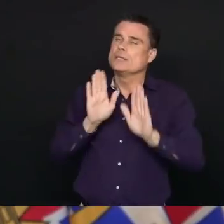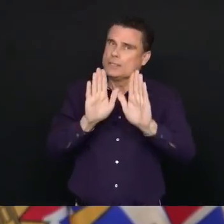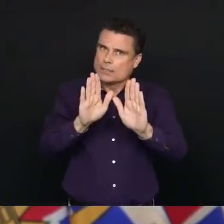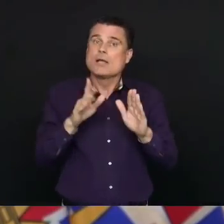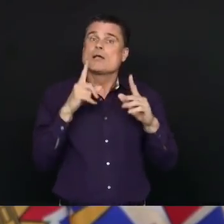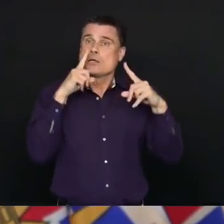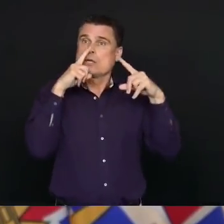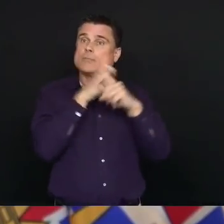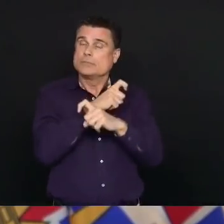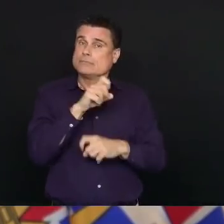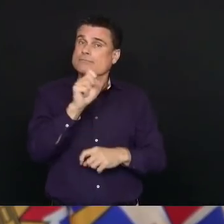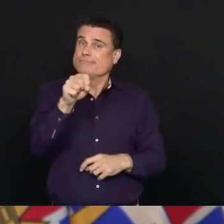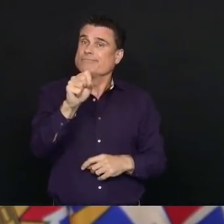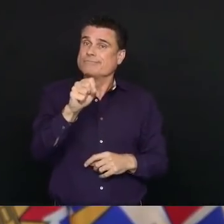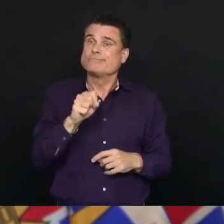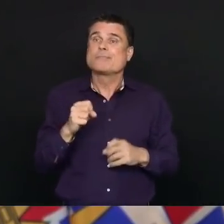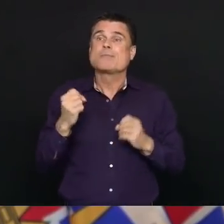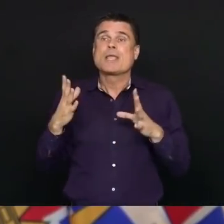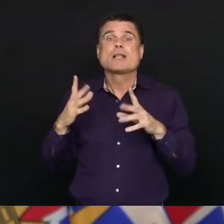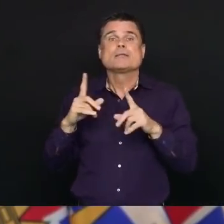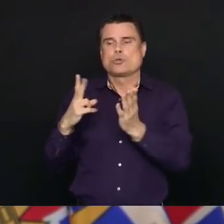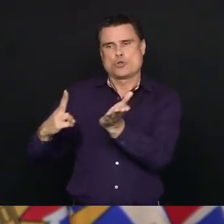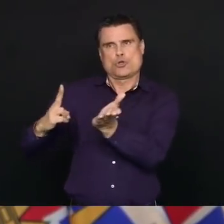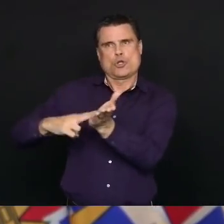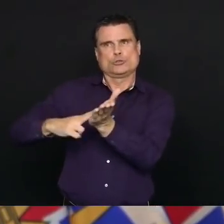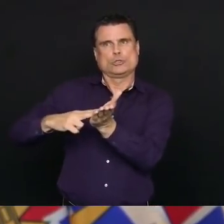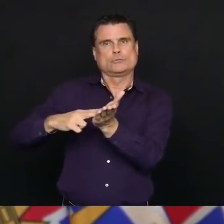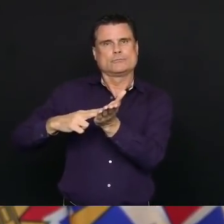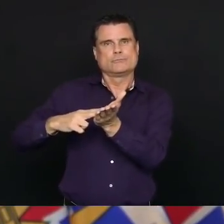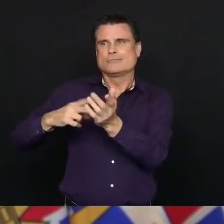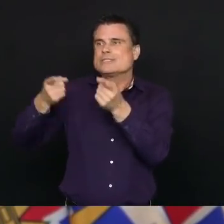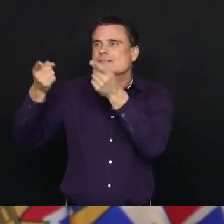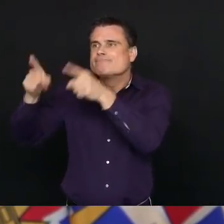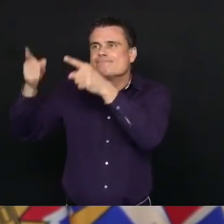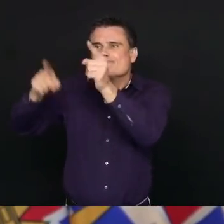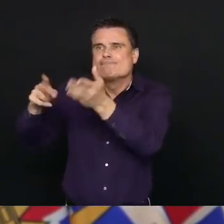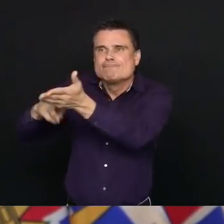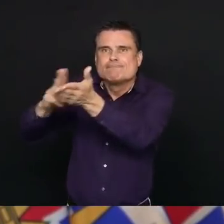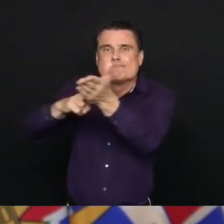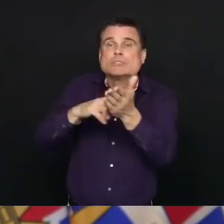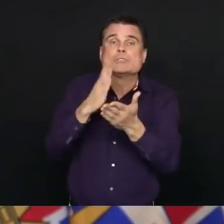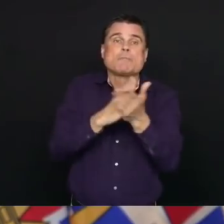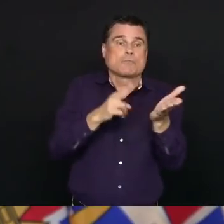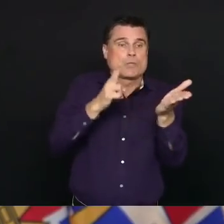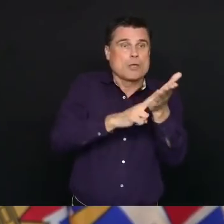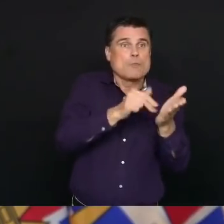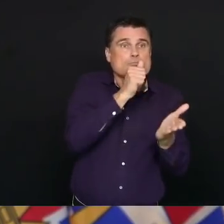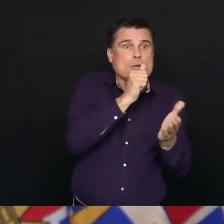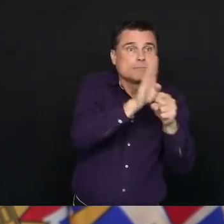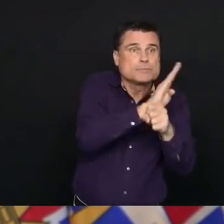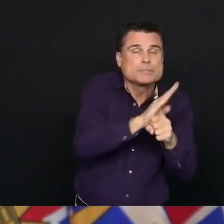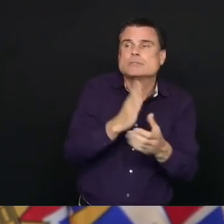individuals who are dealing with are most vulnerable. It is exactly that. It is complicated. There's many different agreements, private